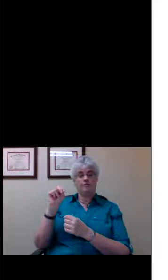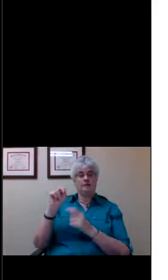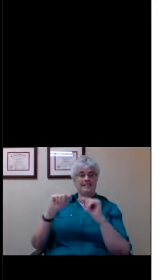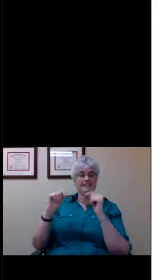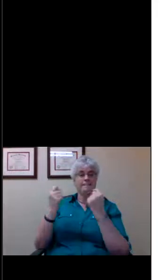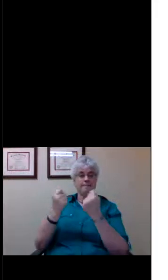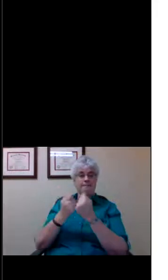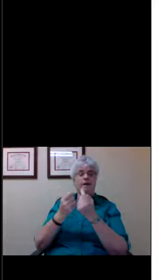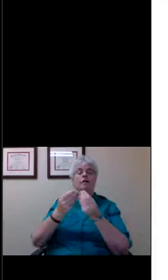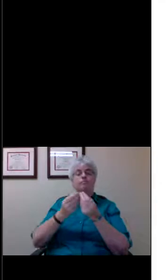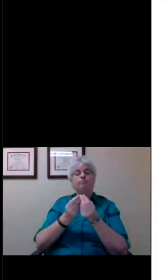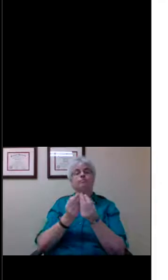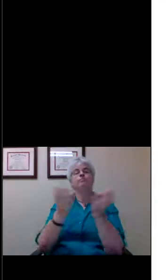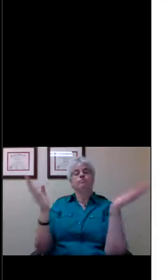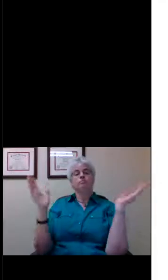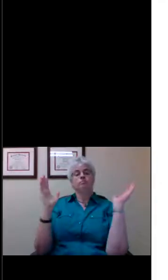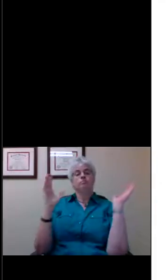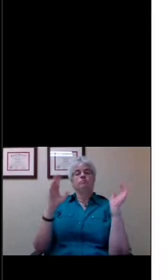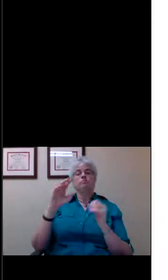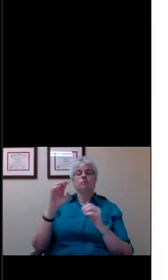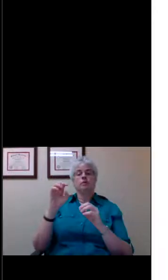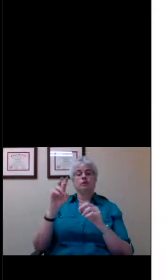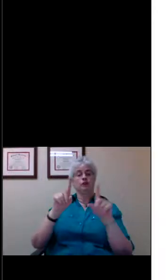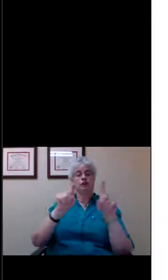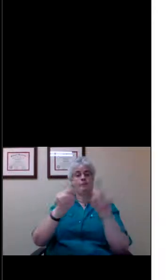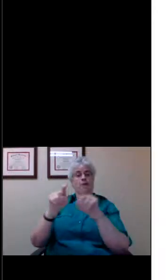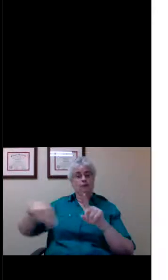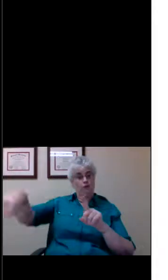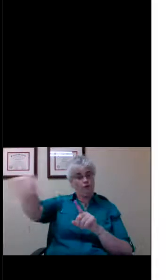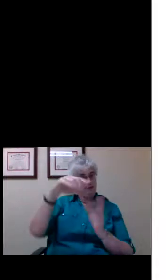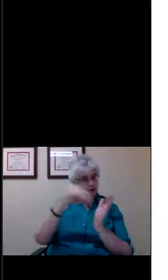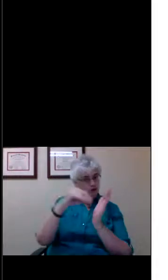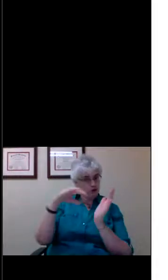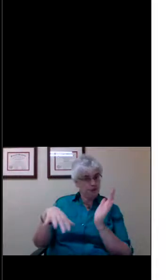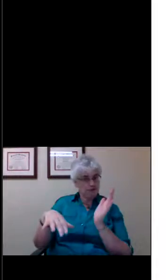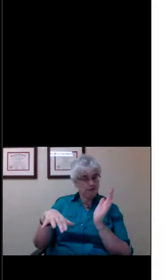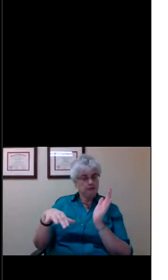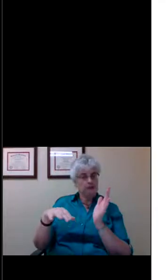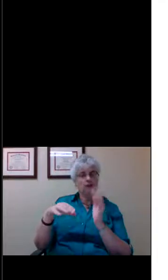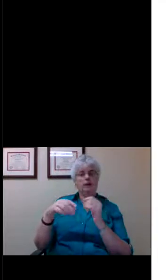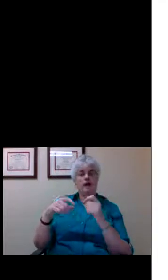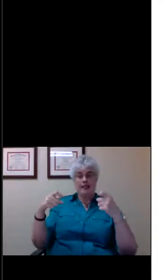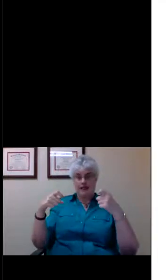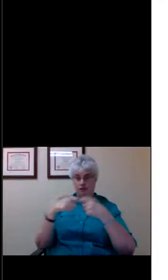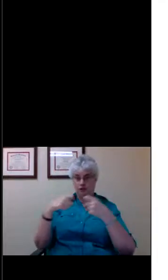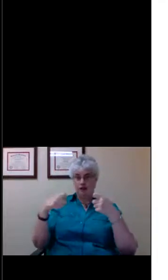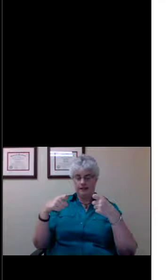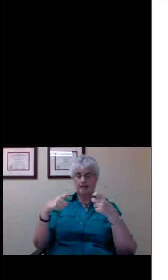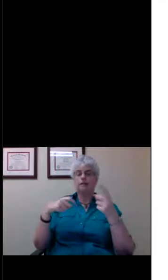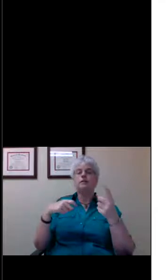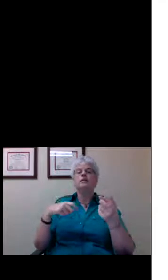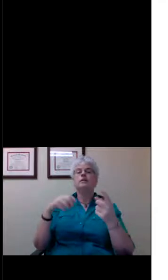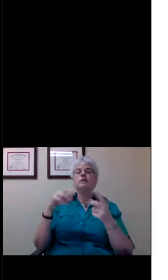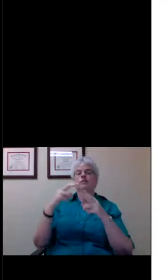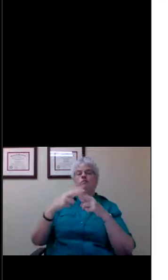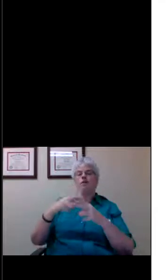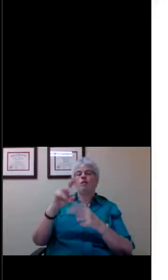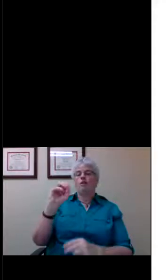administration team dispersed a survey to their students electronically. And